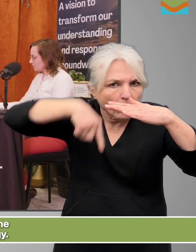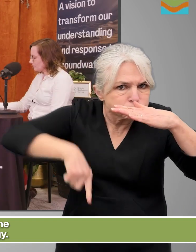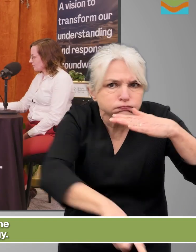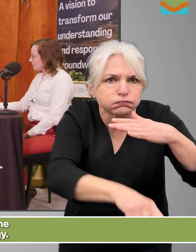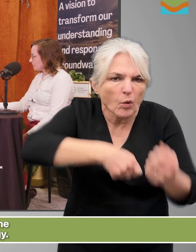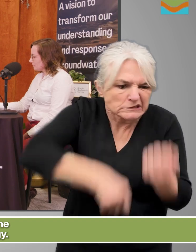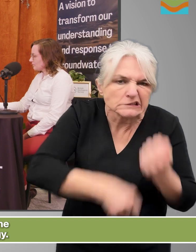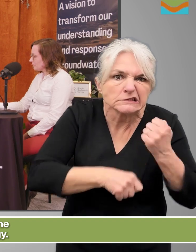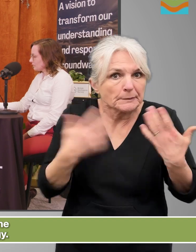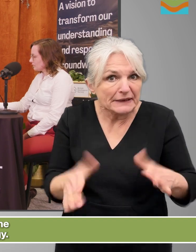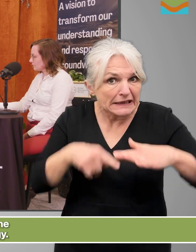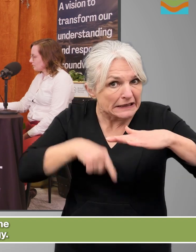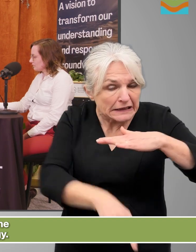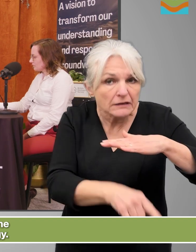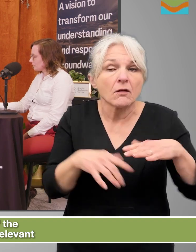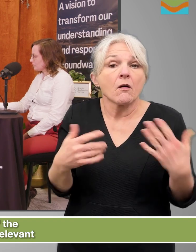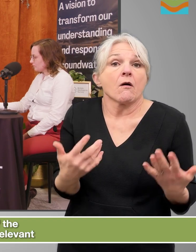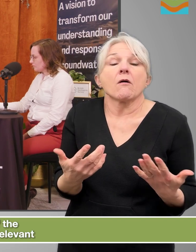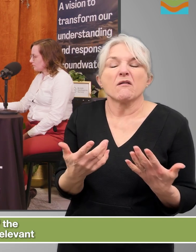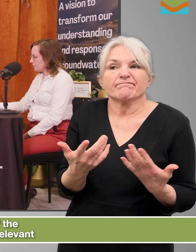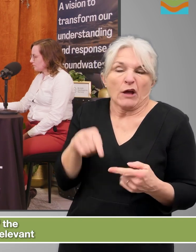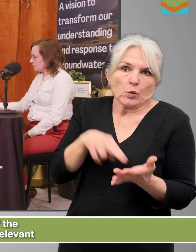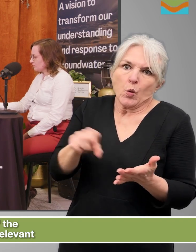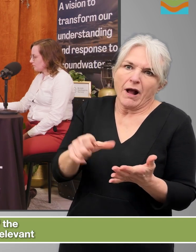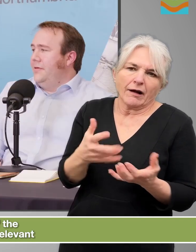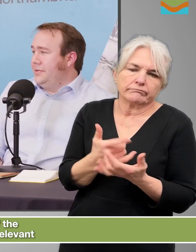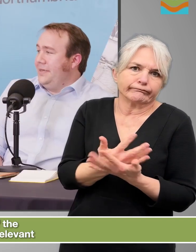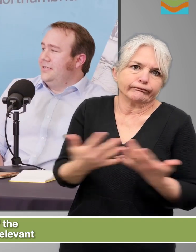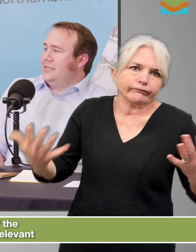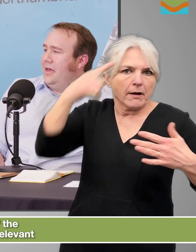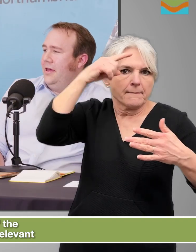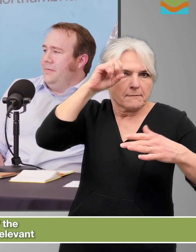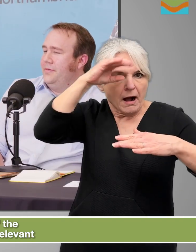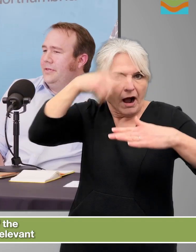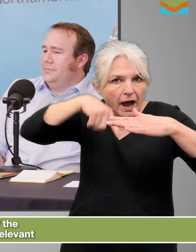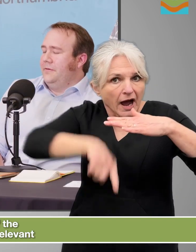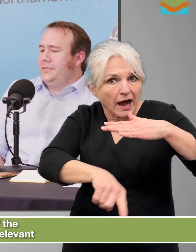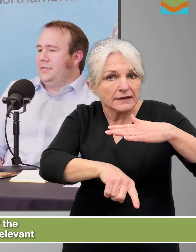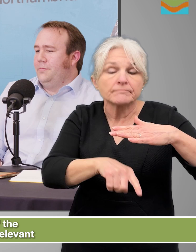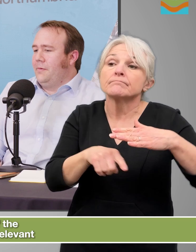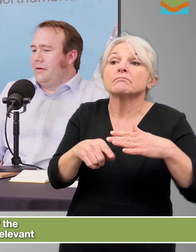there's an awful lot of mine workings and archaeology. So obviously there's bits of the subsurface that are probably relevant